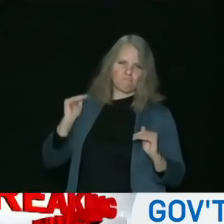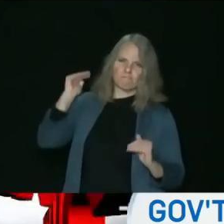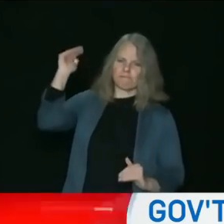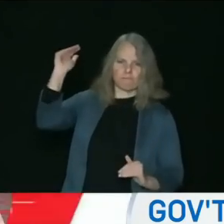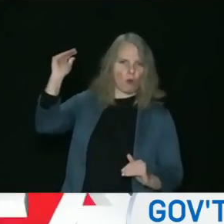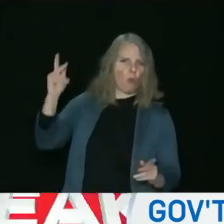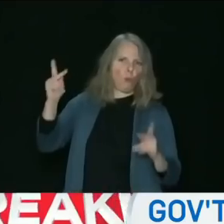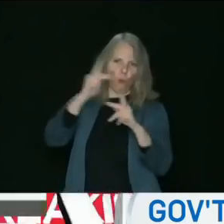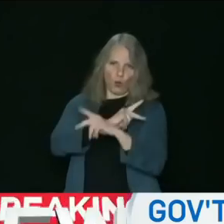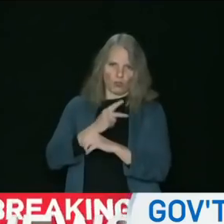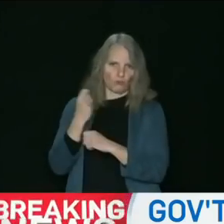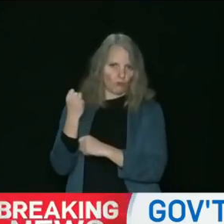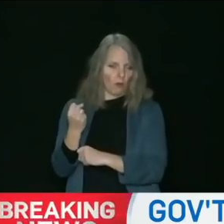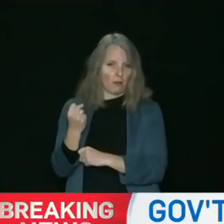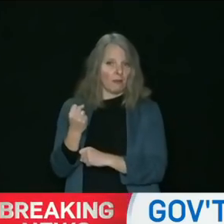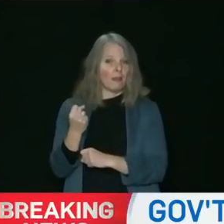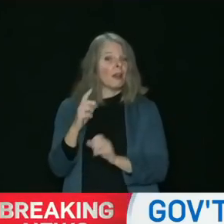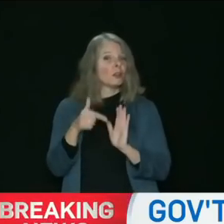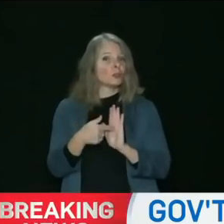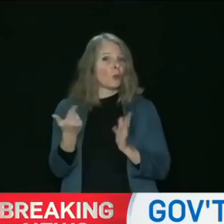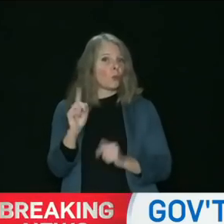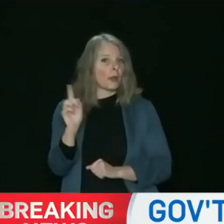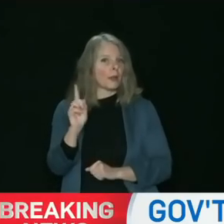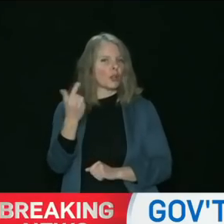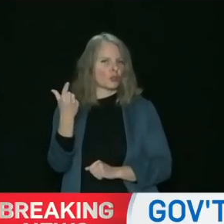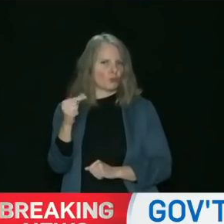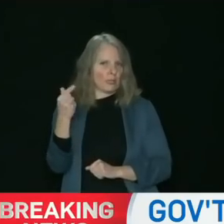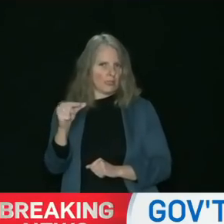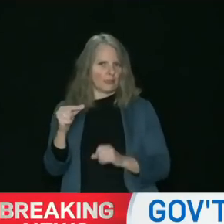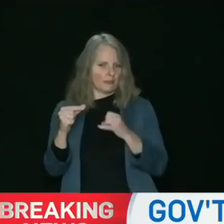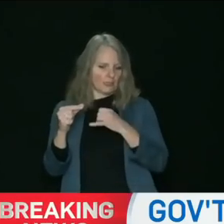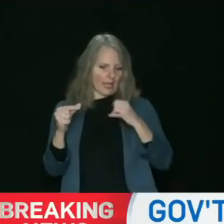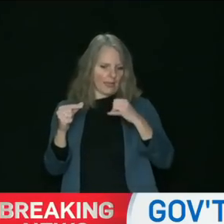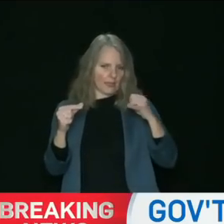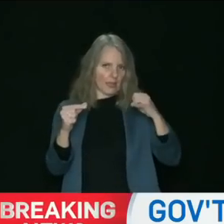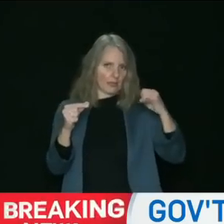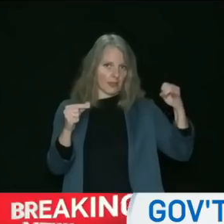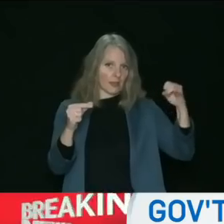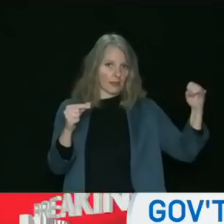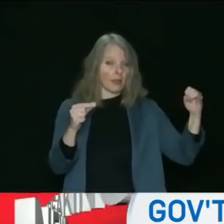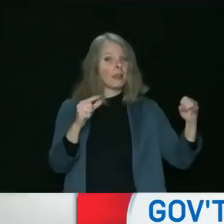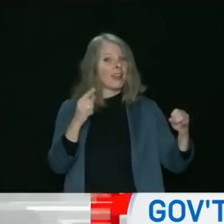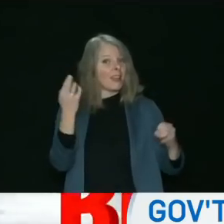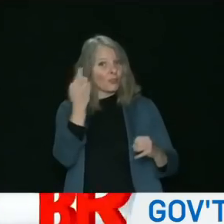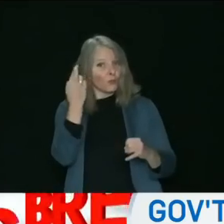NEW HOSPITALIZATIONS COULD STILL